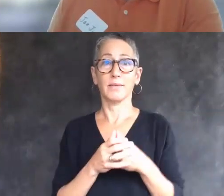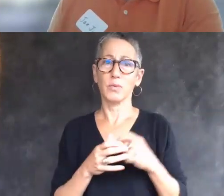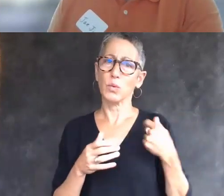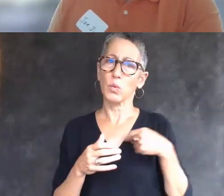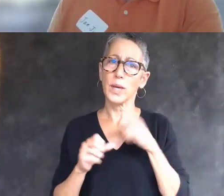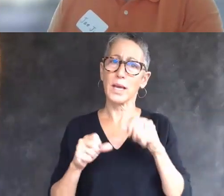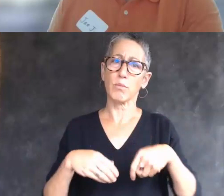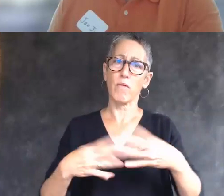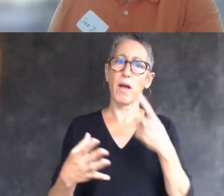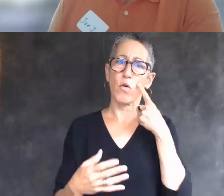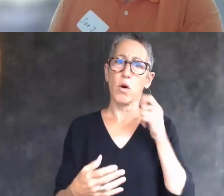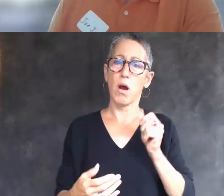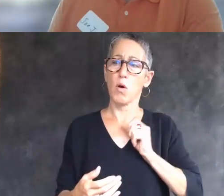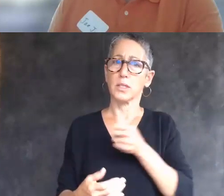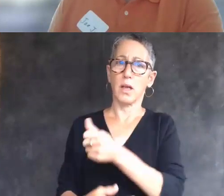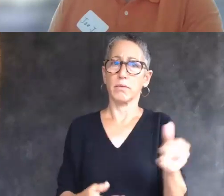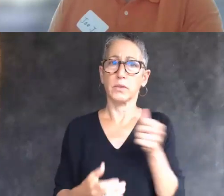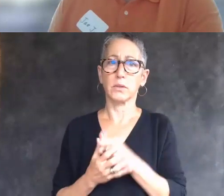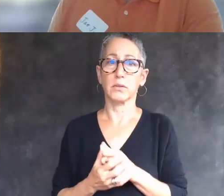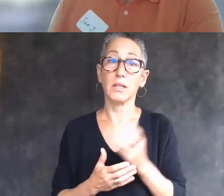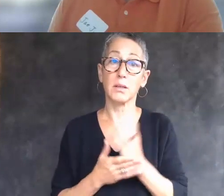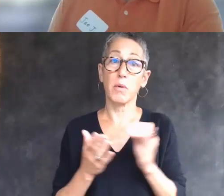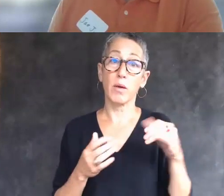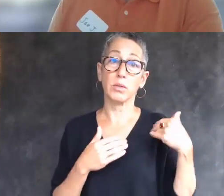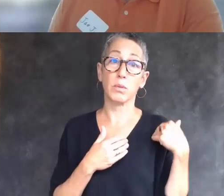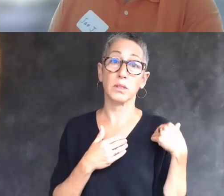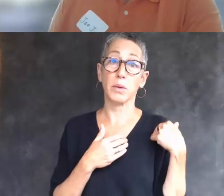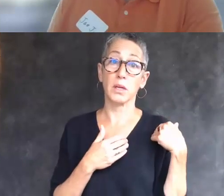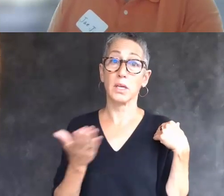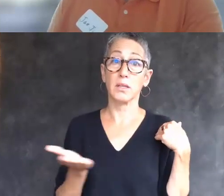And I think, you know, some of that responsibility is ours. Absolutely.